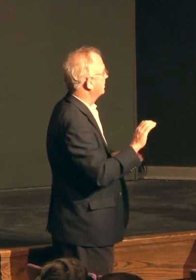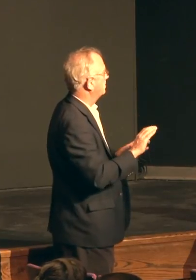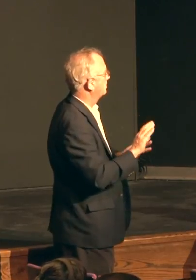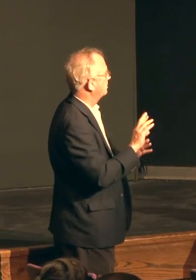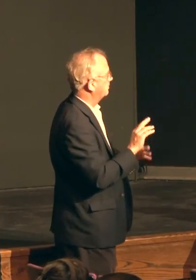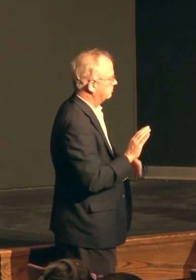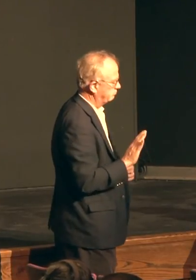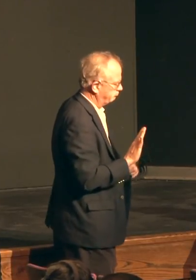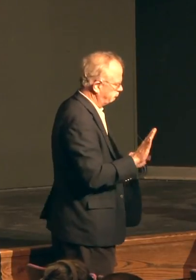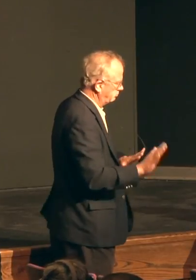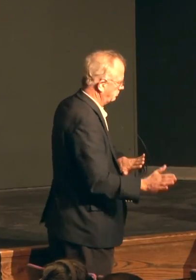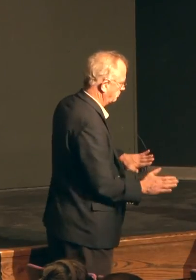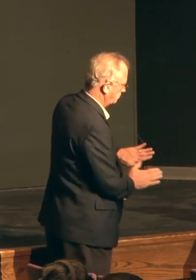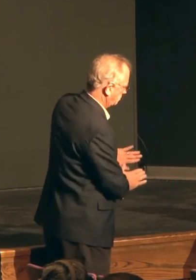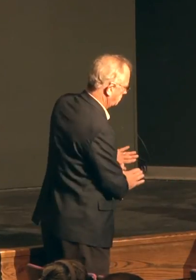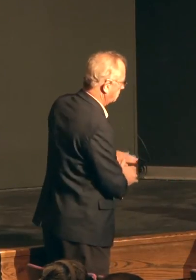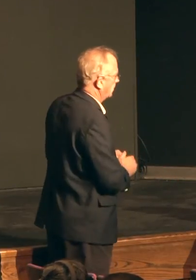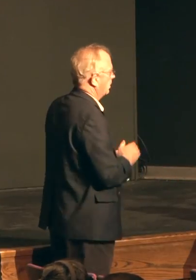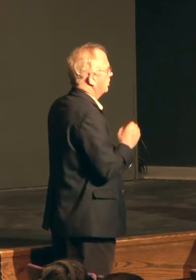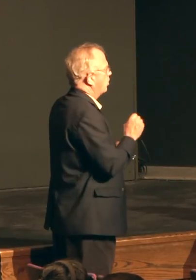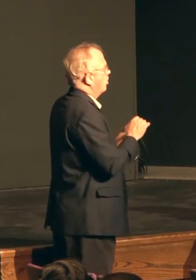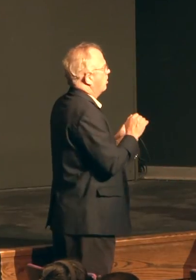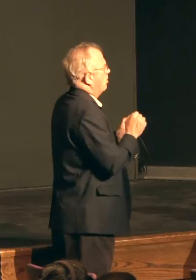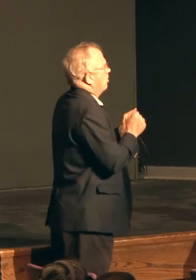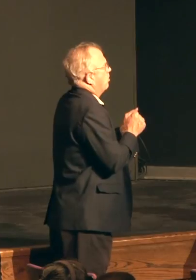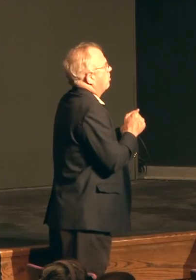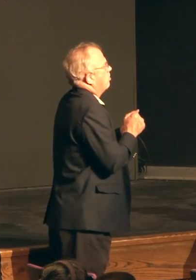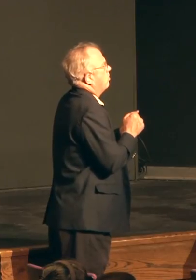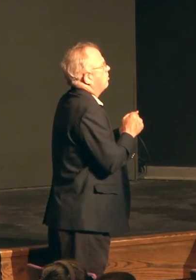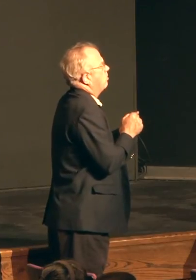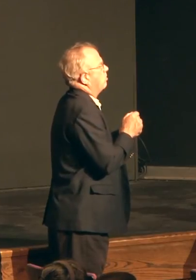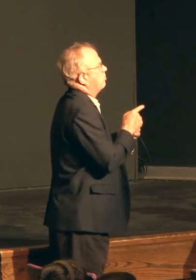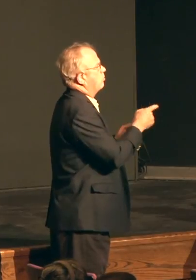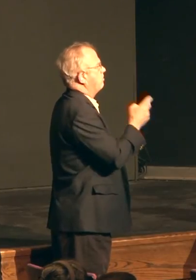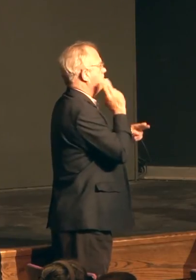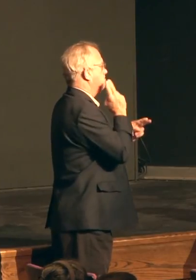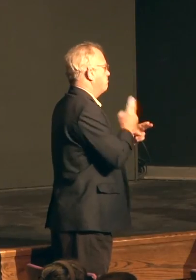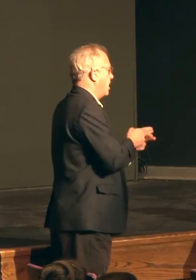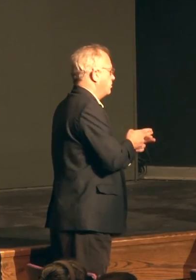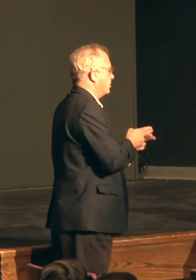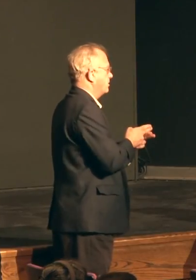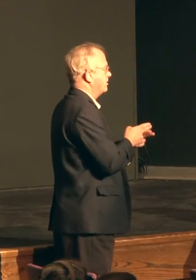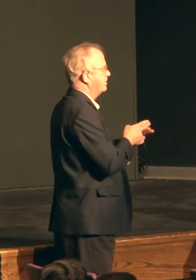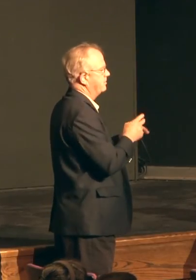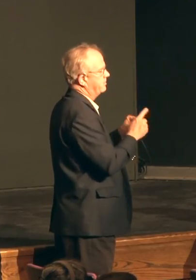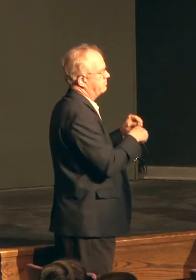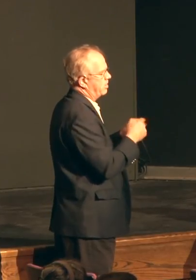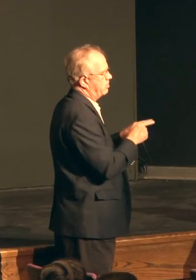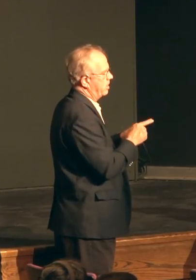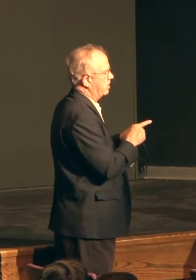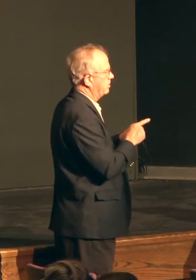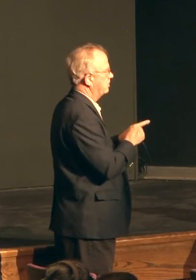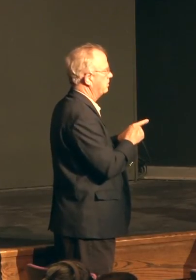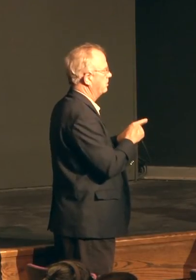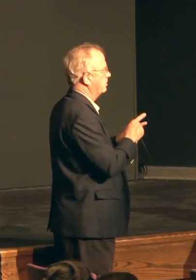power plants and we also work with real estate. Okay, so, my question is, with regard to